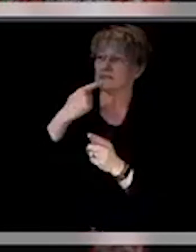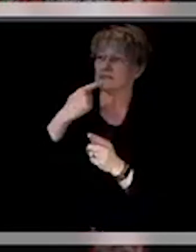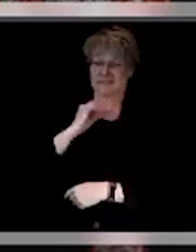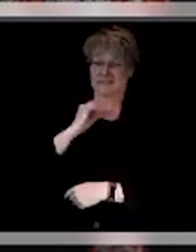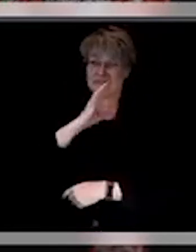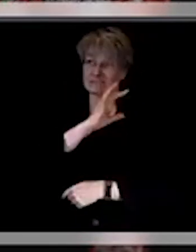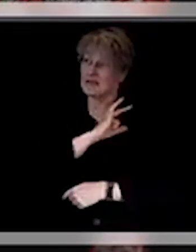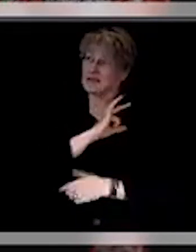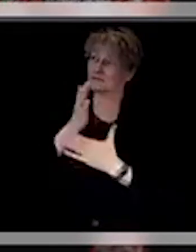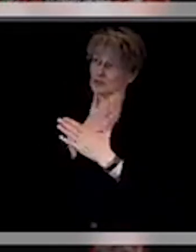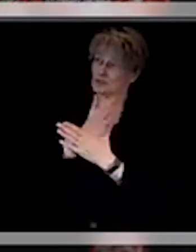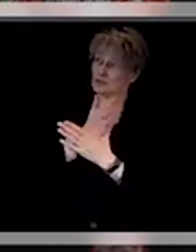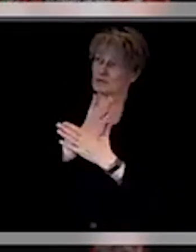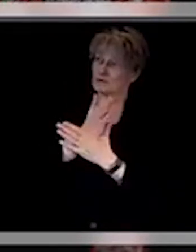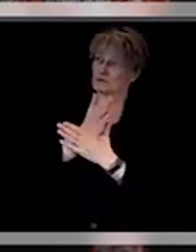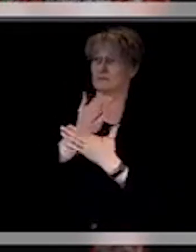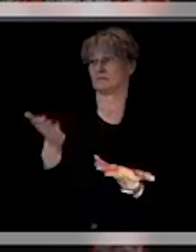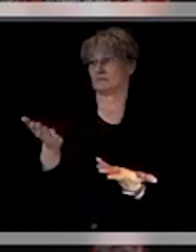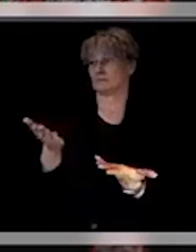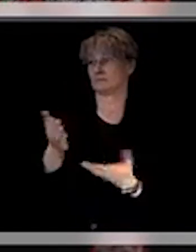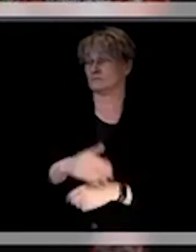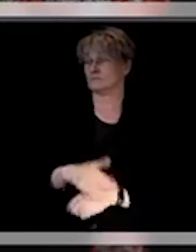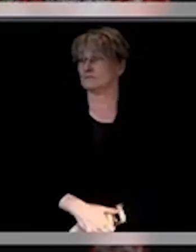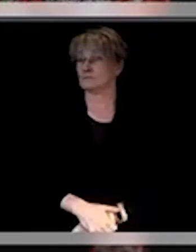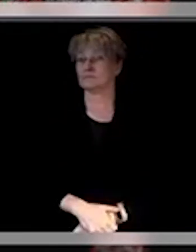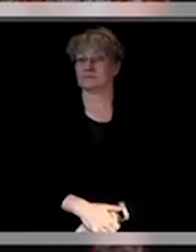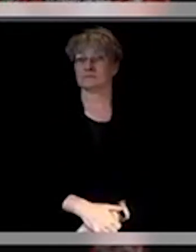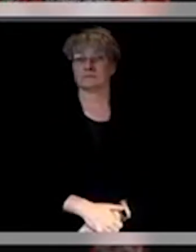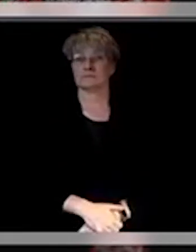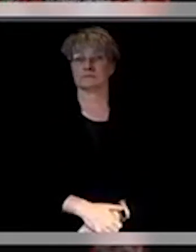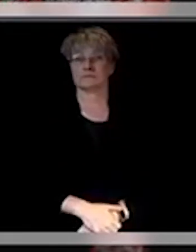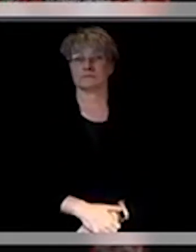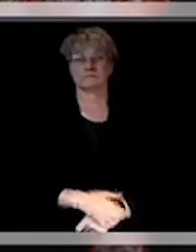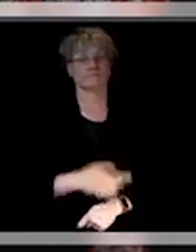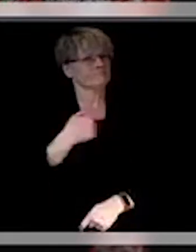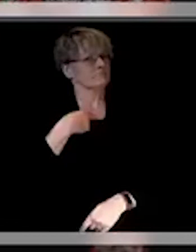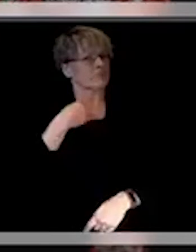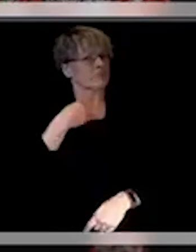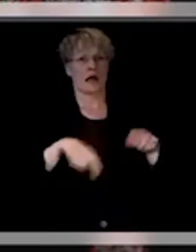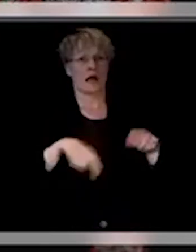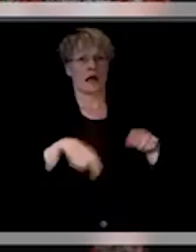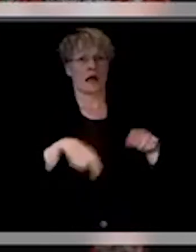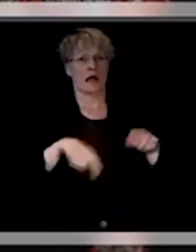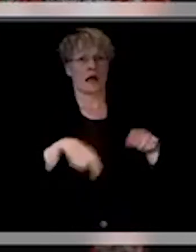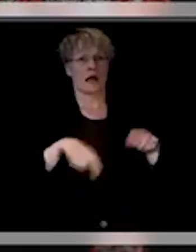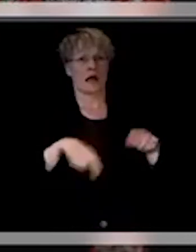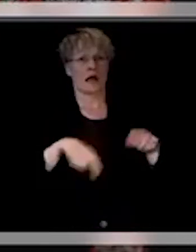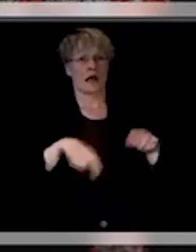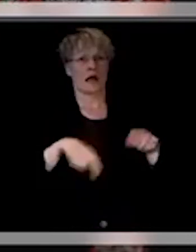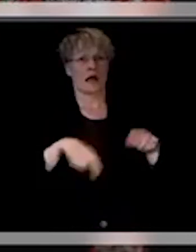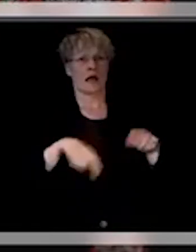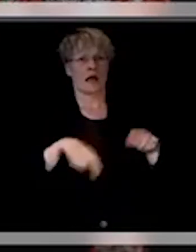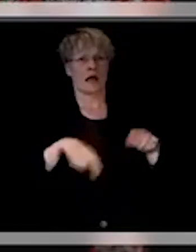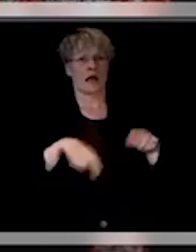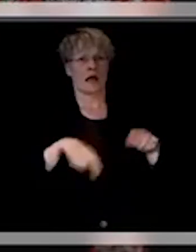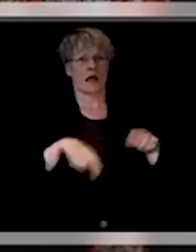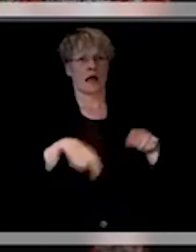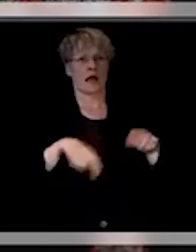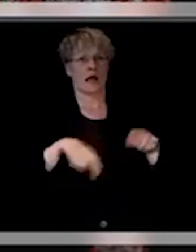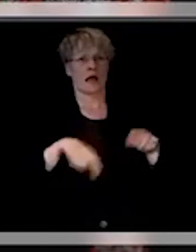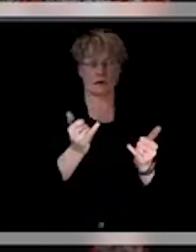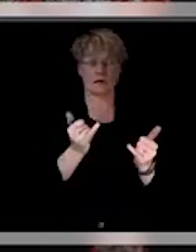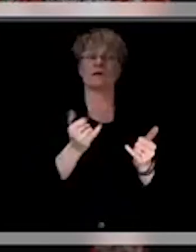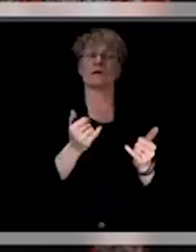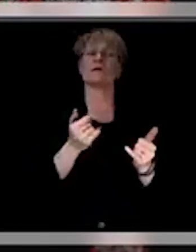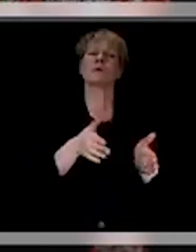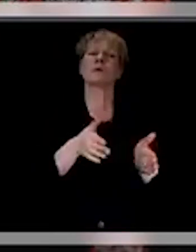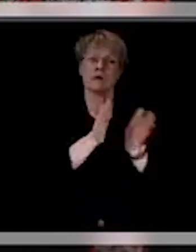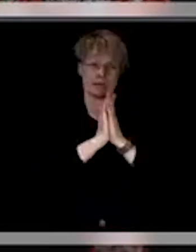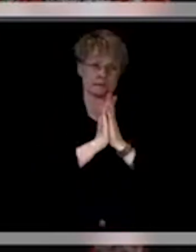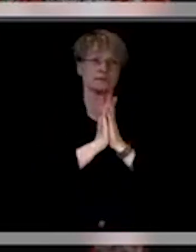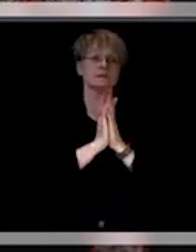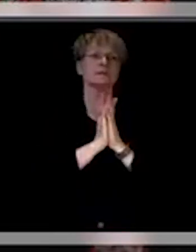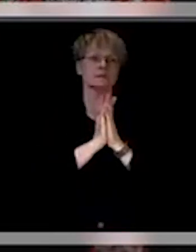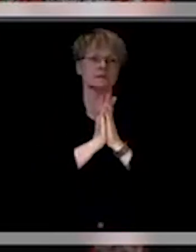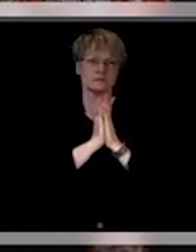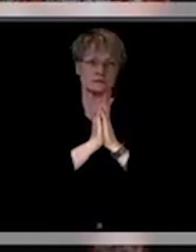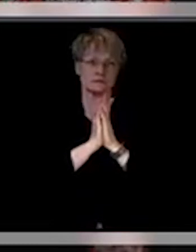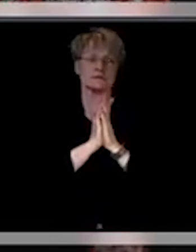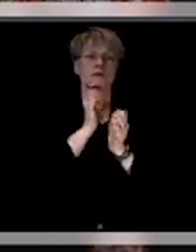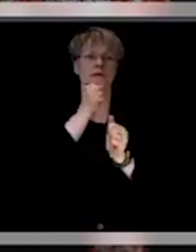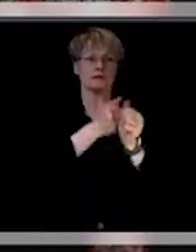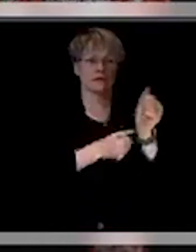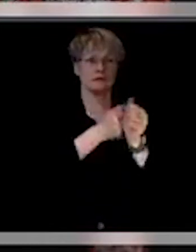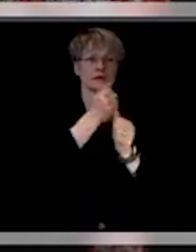Yeah, I can't speak to that. Our expectation is that we do ask them to preserve, because